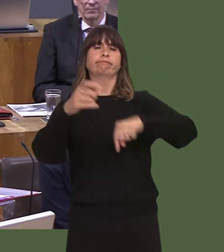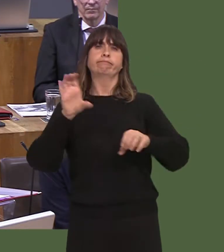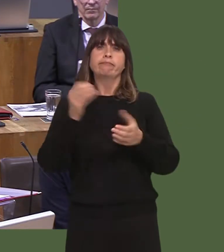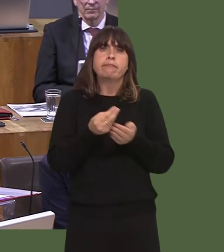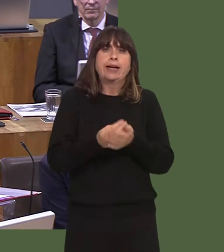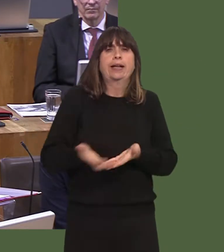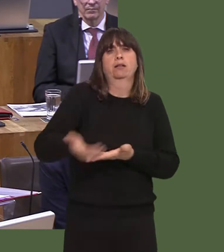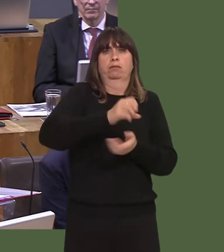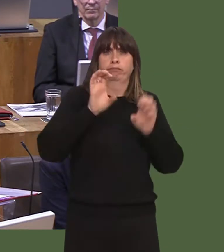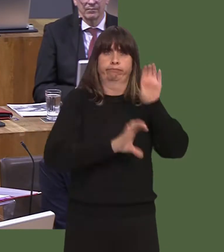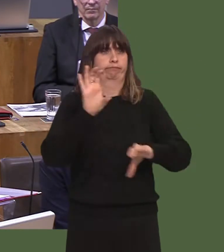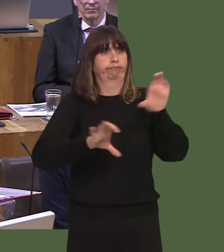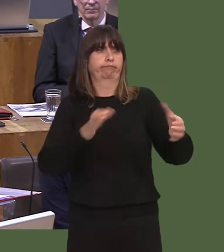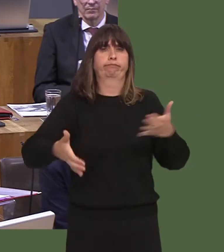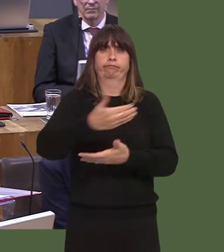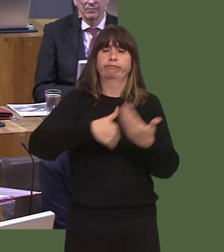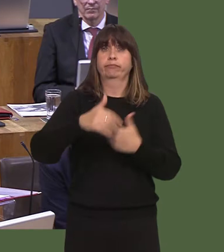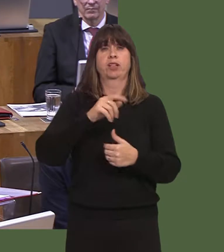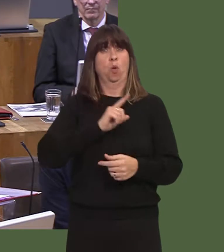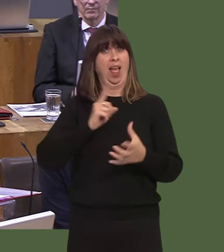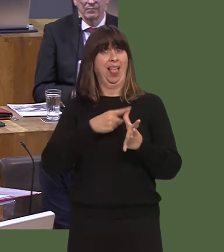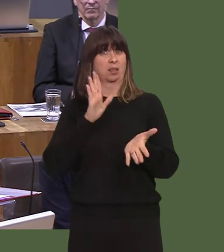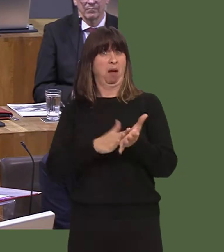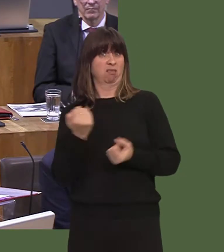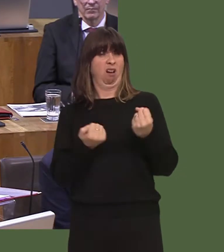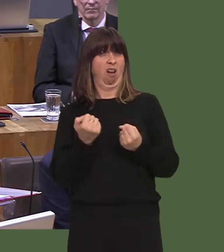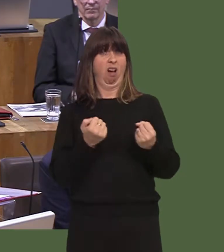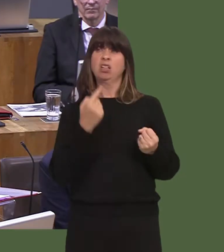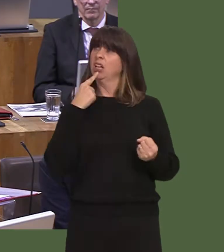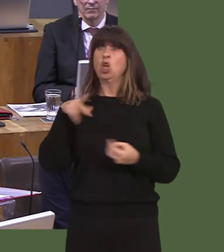were clear about that; they said that there were better financial packages available elsewhere.